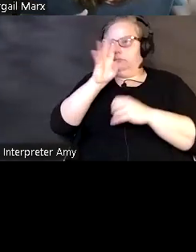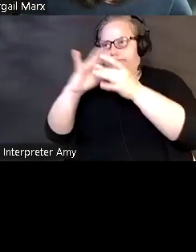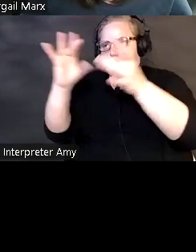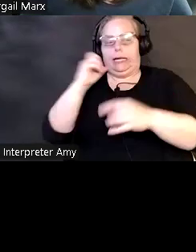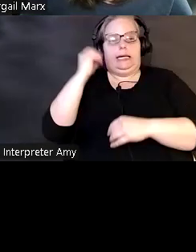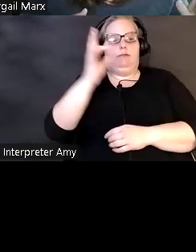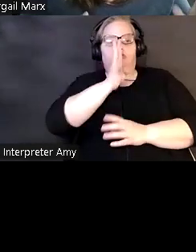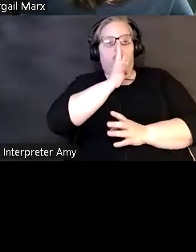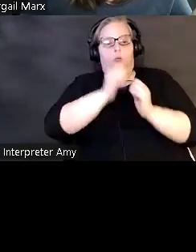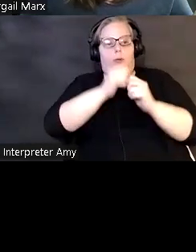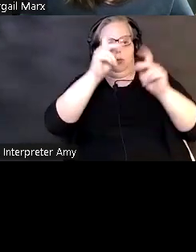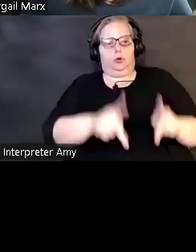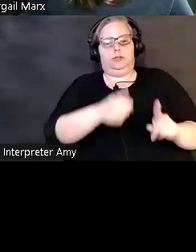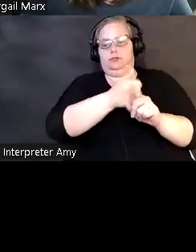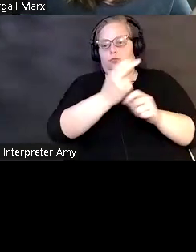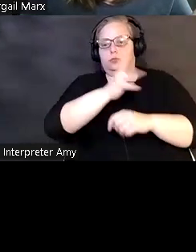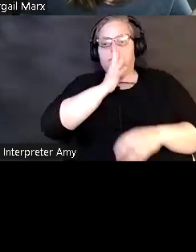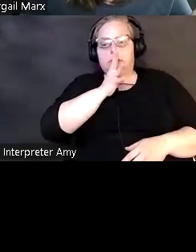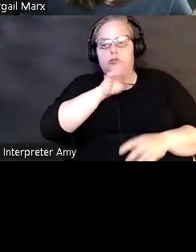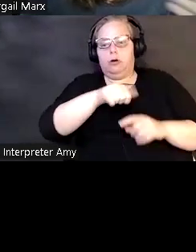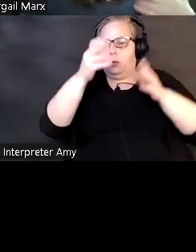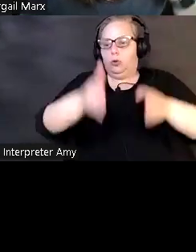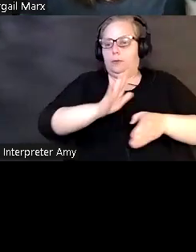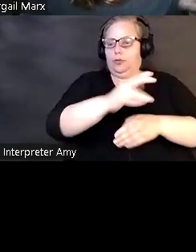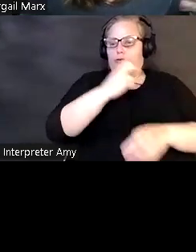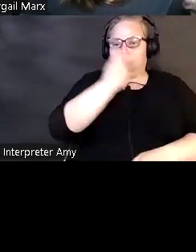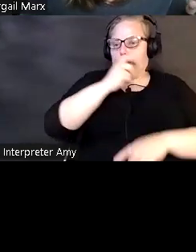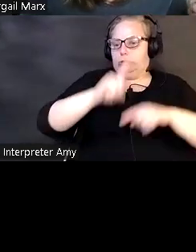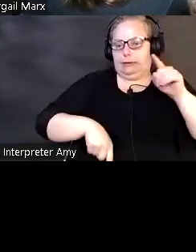only speech, but that person's speech is not functional, the input they're getting